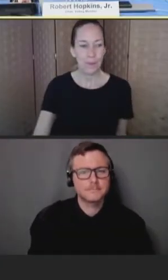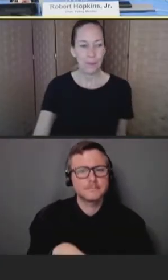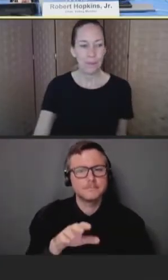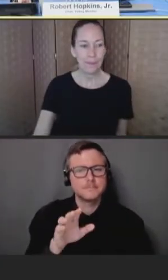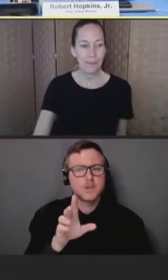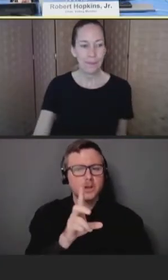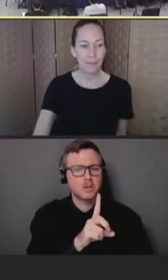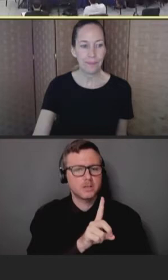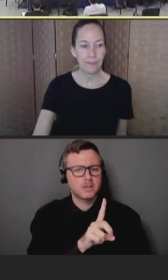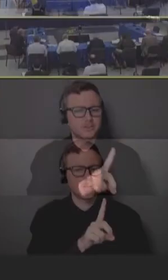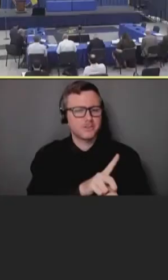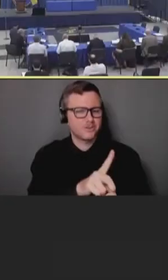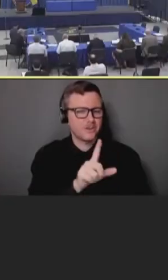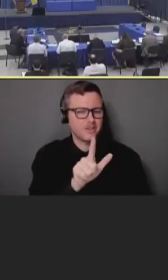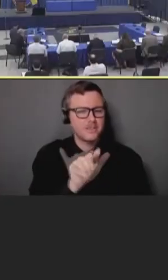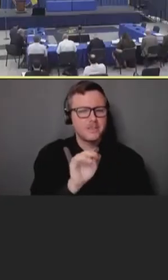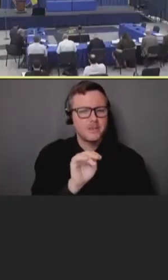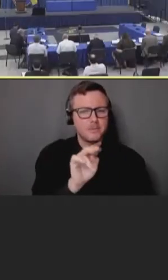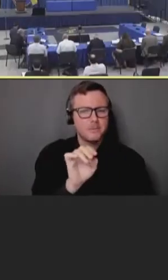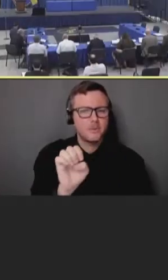Limone Collins: